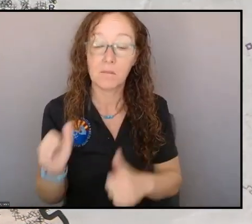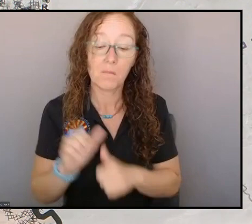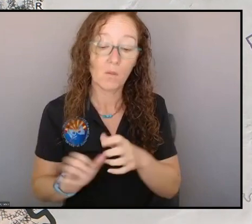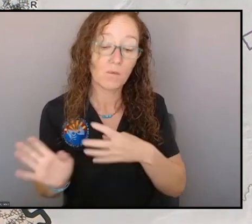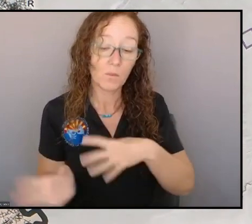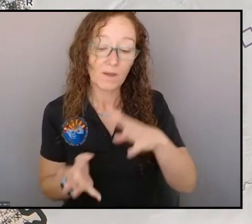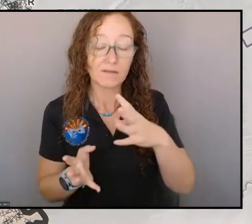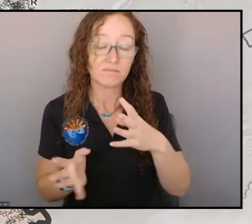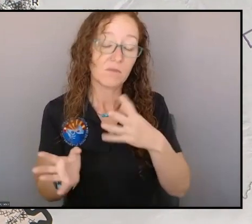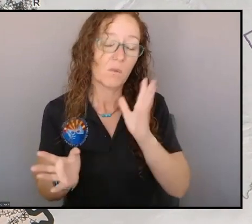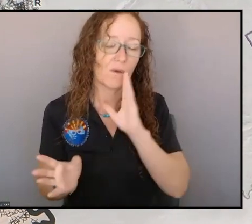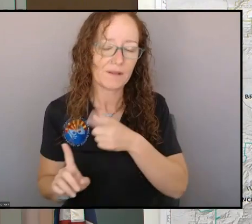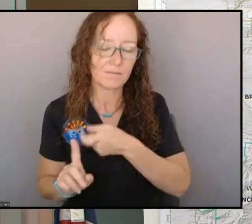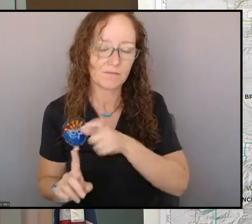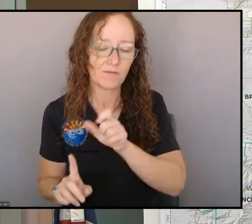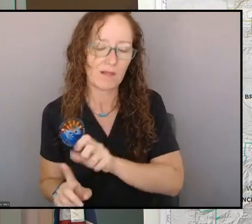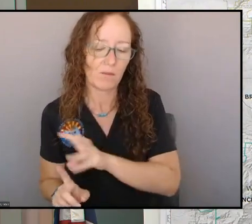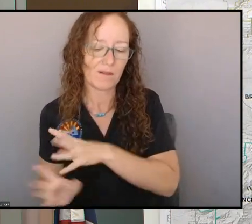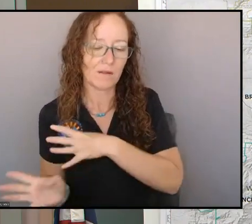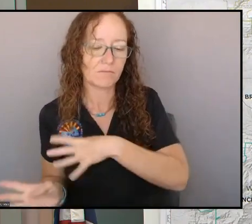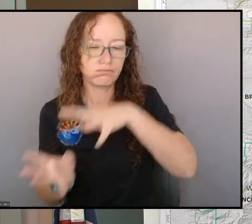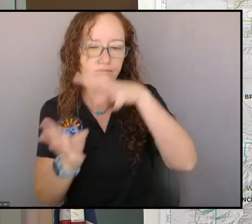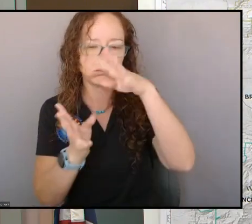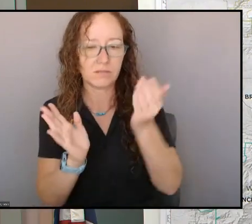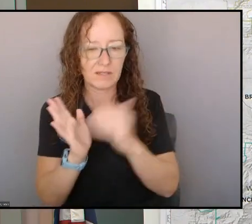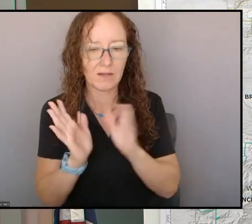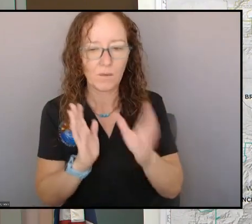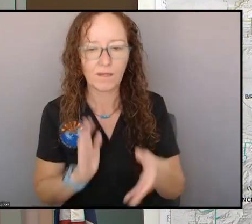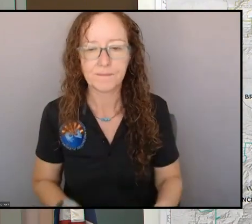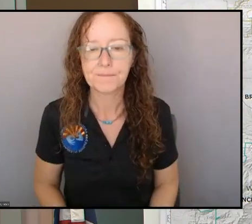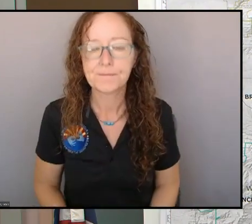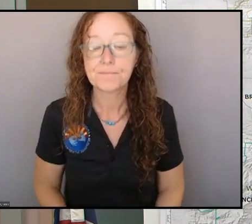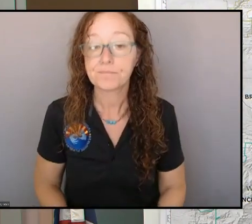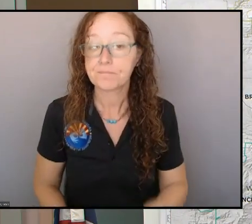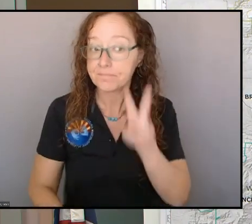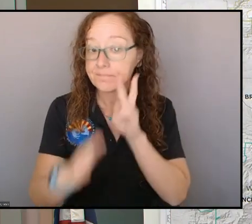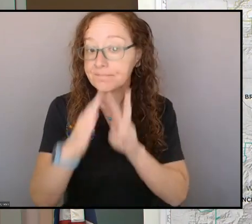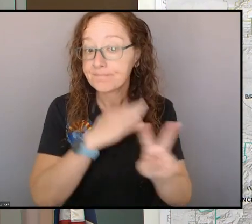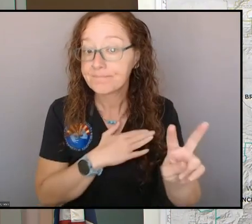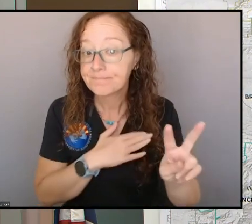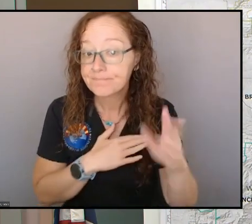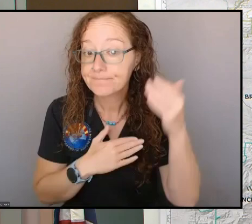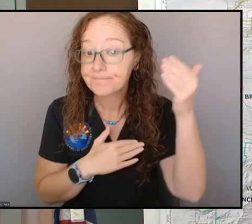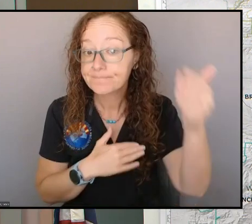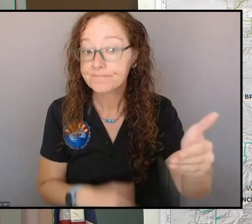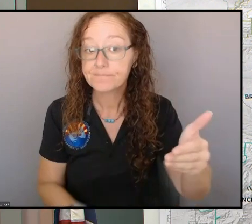looking on ahead beyond that, looking at overall increase in